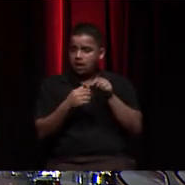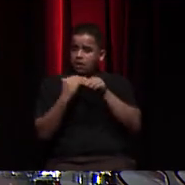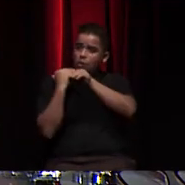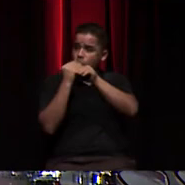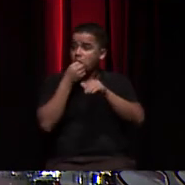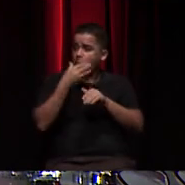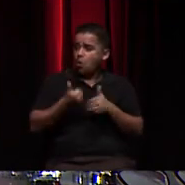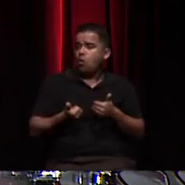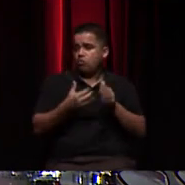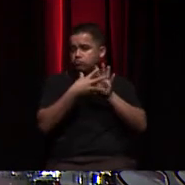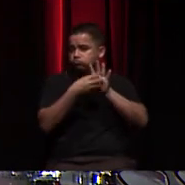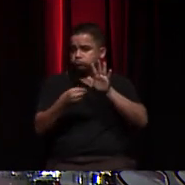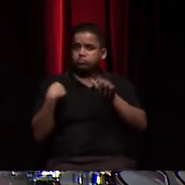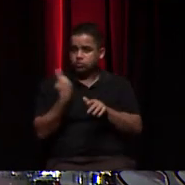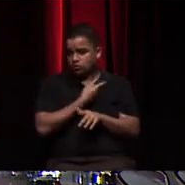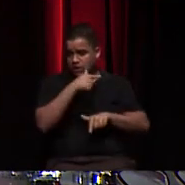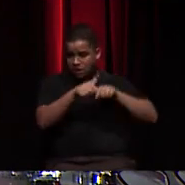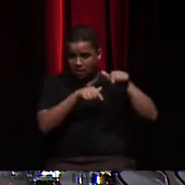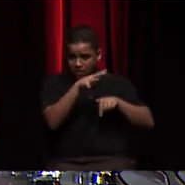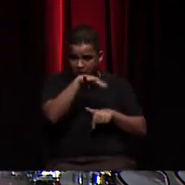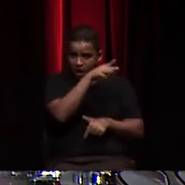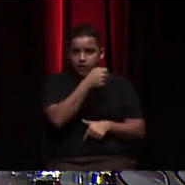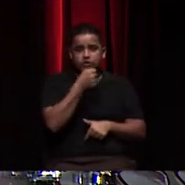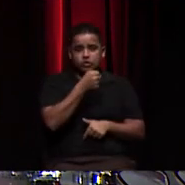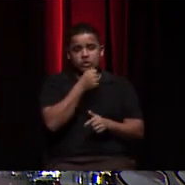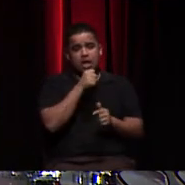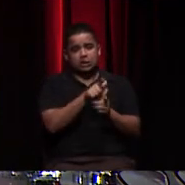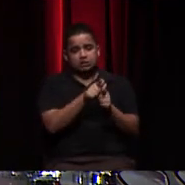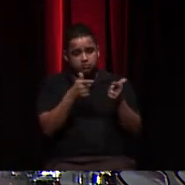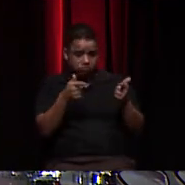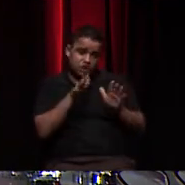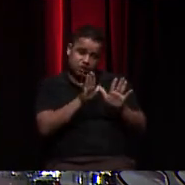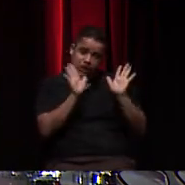for us journalists. That’s it.